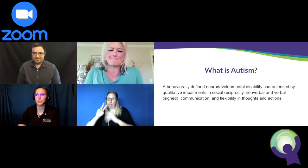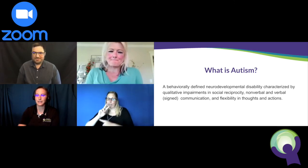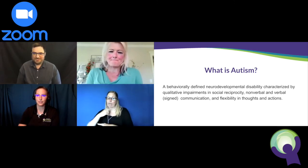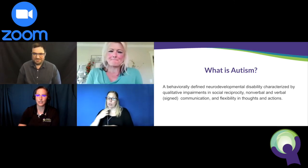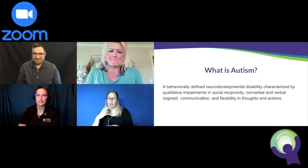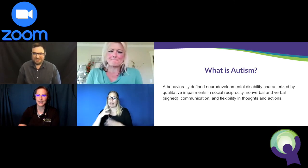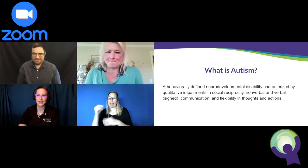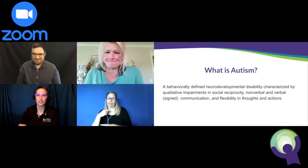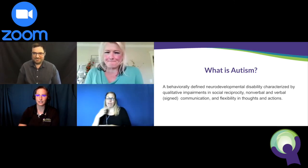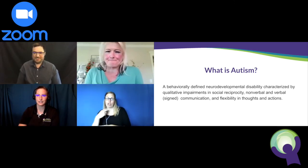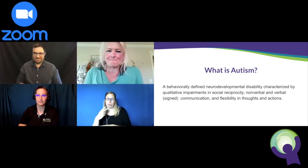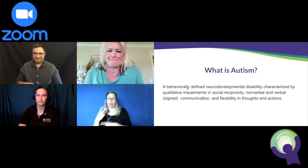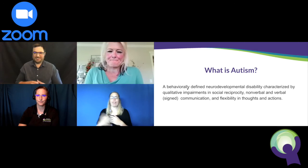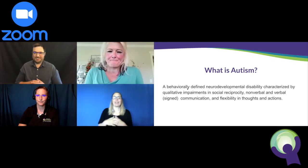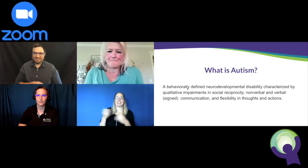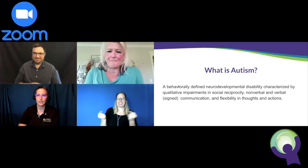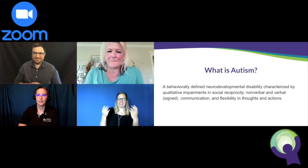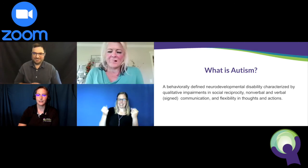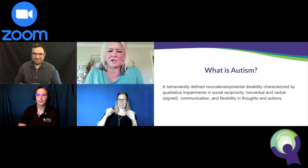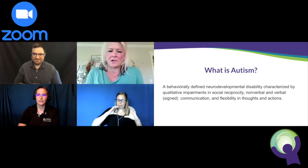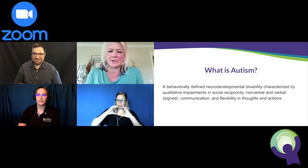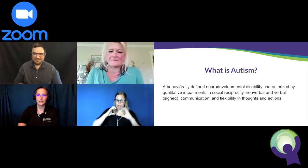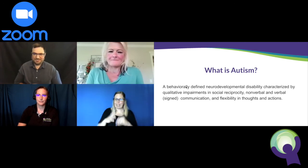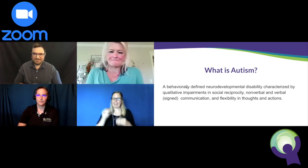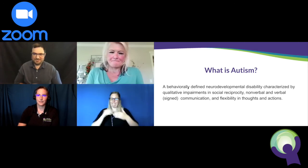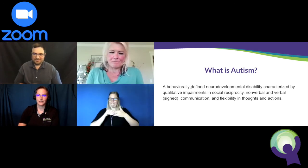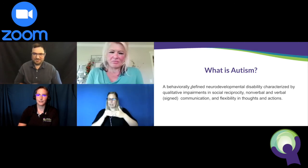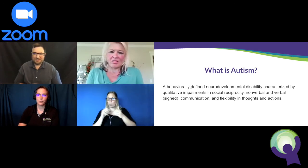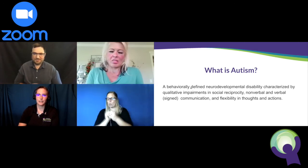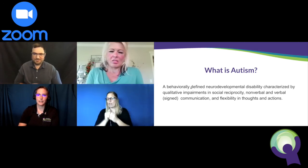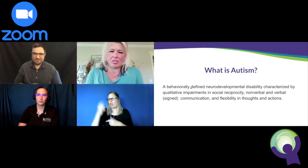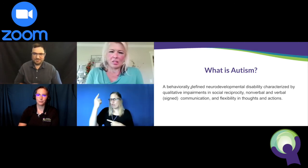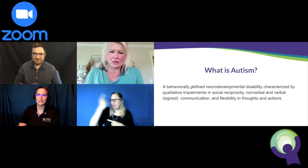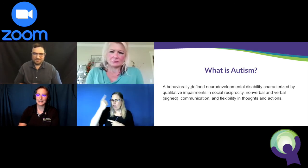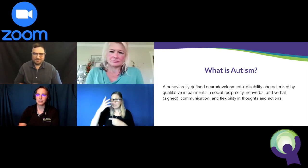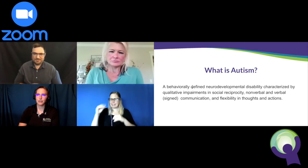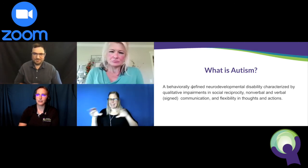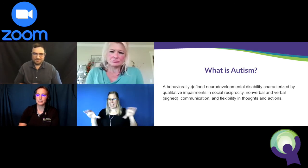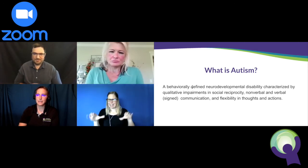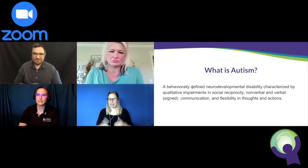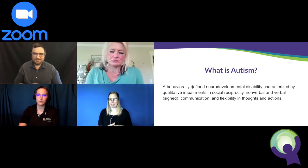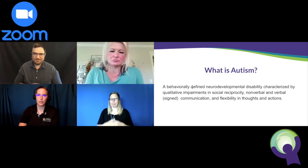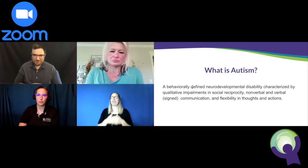in thoughts and actions. So we're going to go through exactly what all this means and what it looks